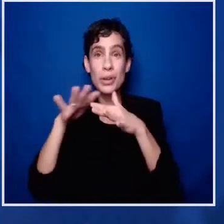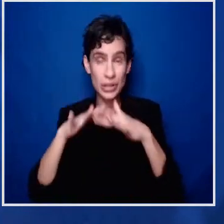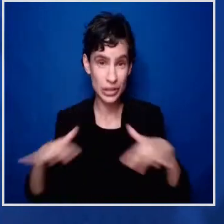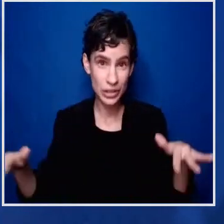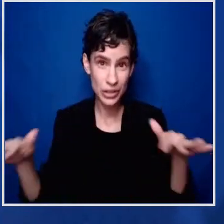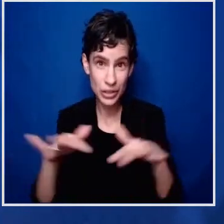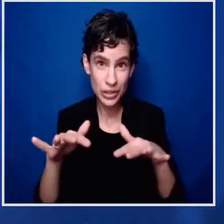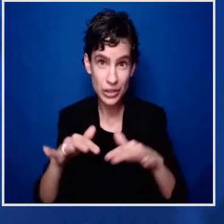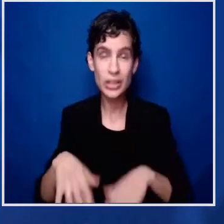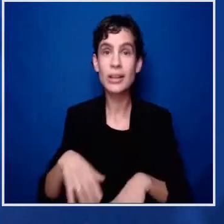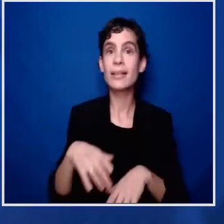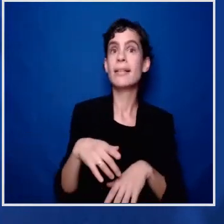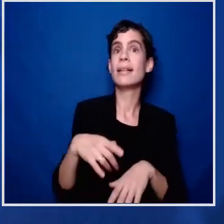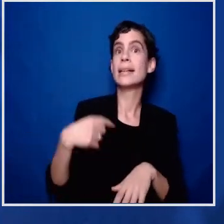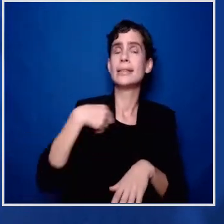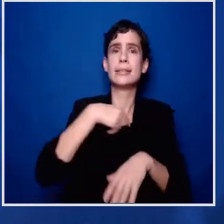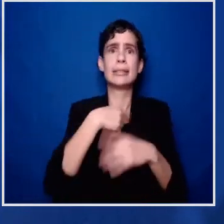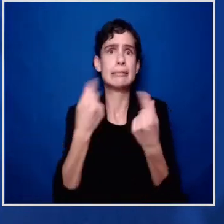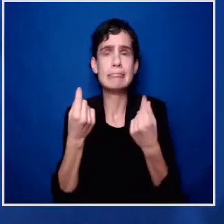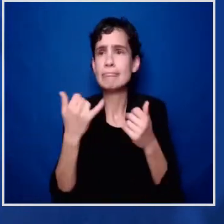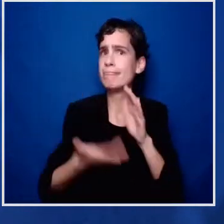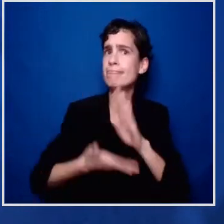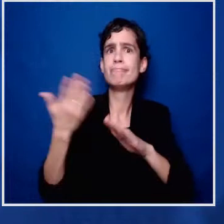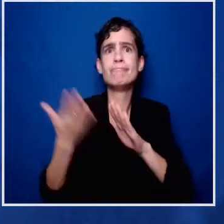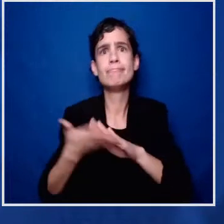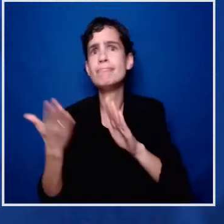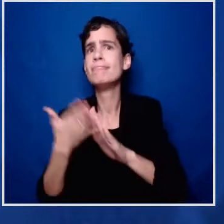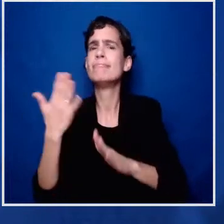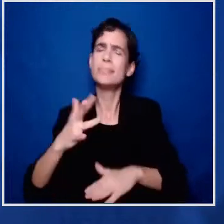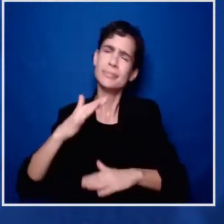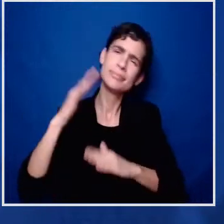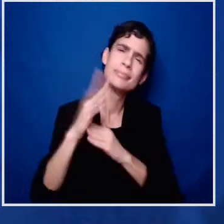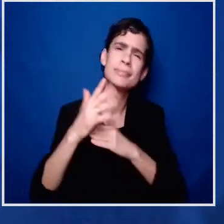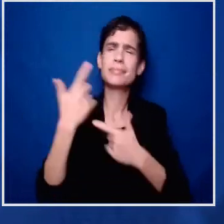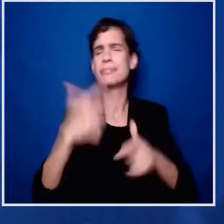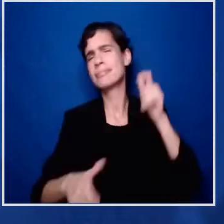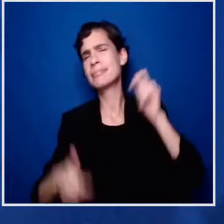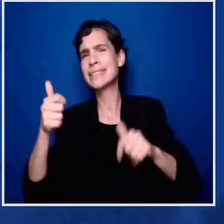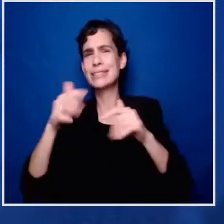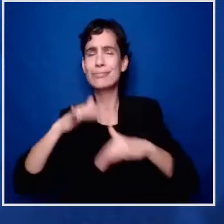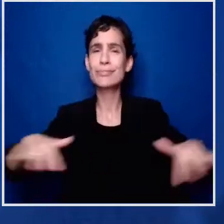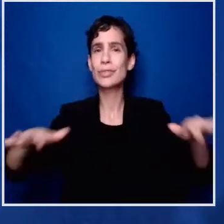CHANGES FOR THE ENFORCEMENT OF THE CLEAN WATER ACT. AS I MENTIONED BEFORE, MY PEOPLE ARE AND WILL ALWAYS BE FARMERS BUT TODAY, WE OPERATE ONE OF THE LARGEST FARMING OPERATIONS IN THE SOUTHWEST